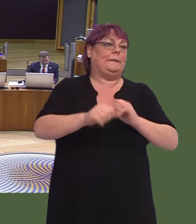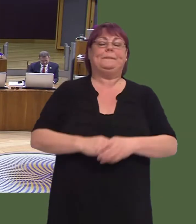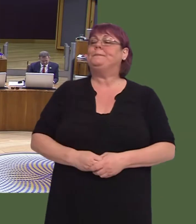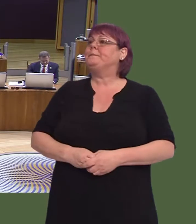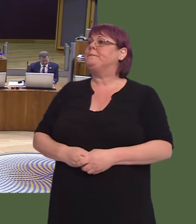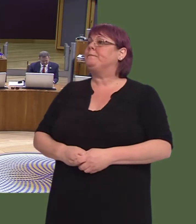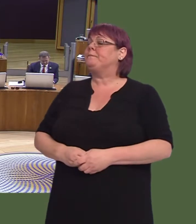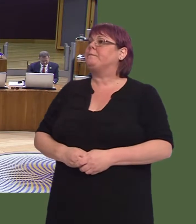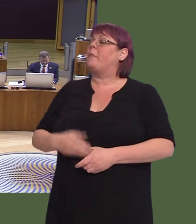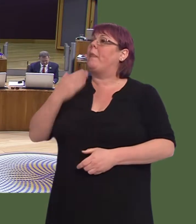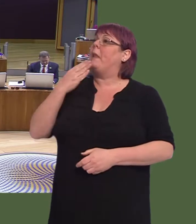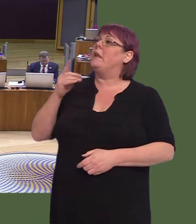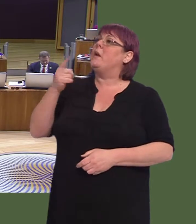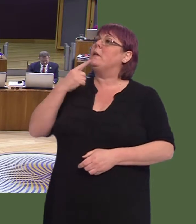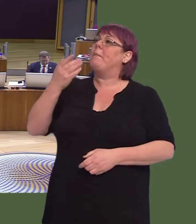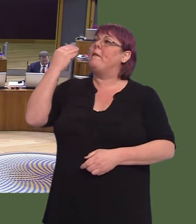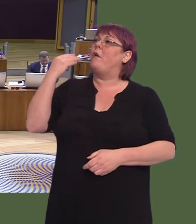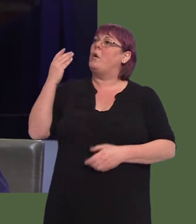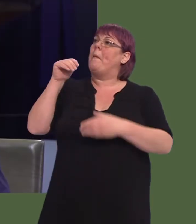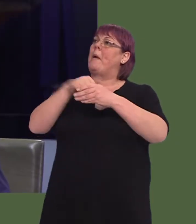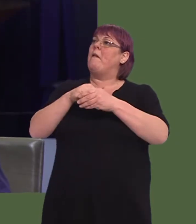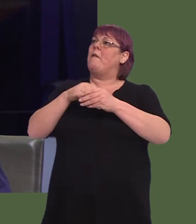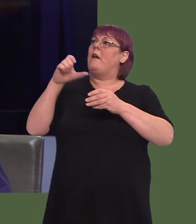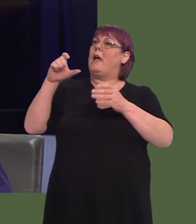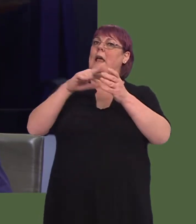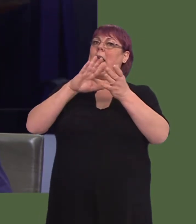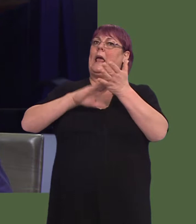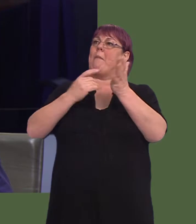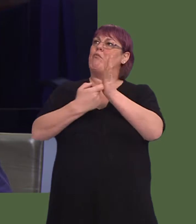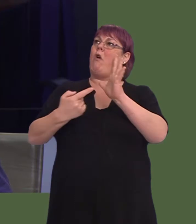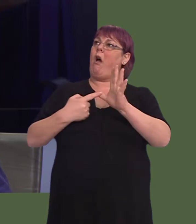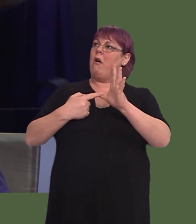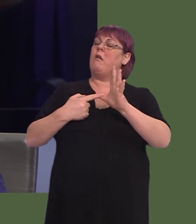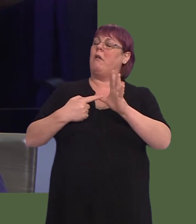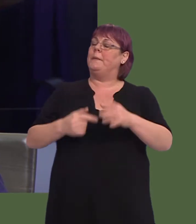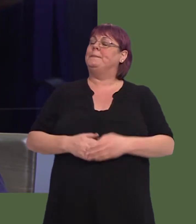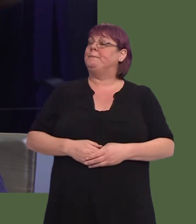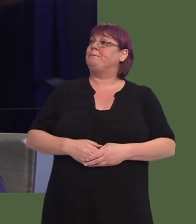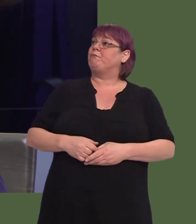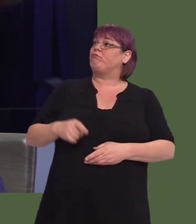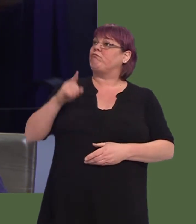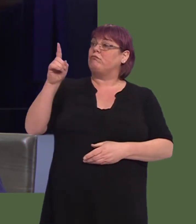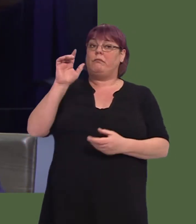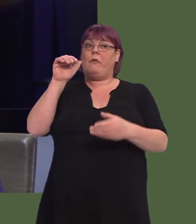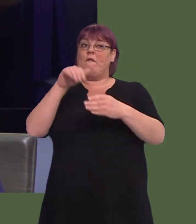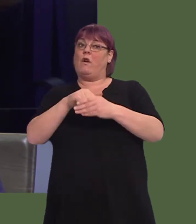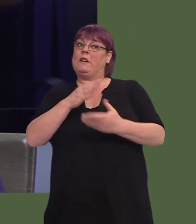Yes, you mentioned on a previous occasion that you were a member of CAMRA, and it's good that you are involved in the real ale sphere.